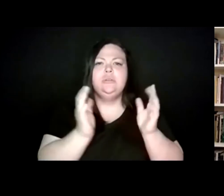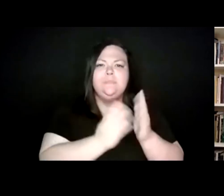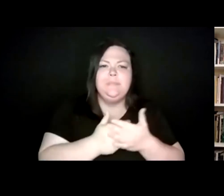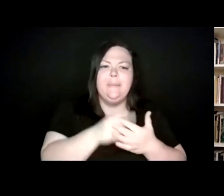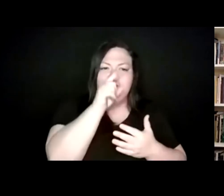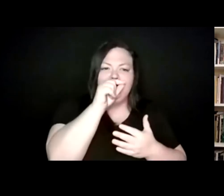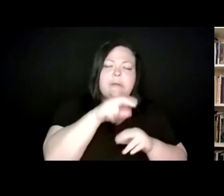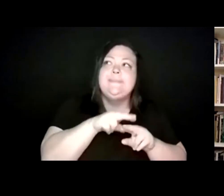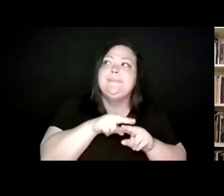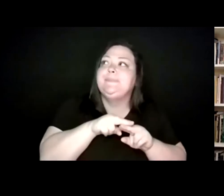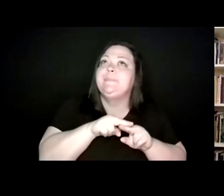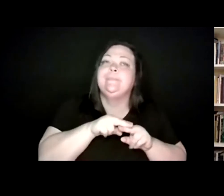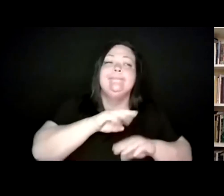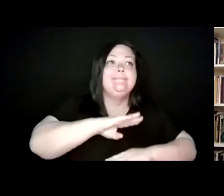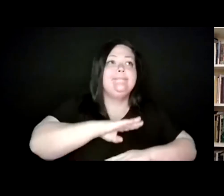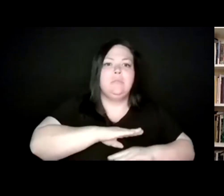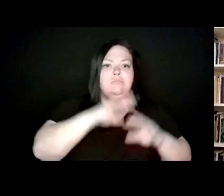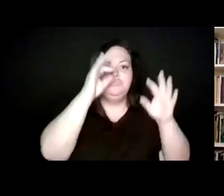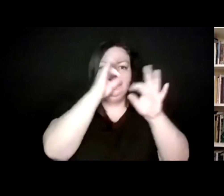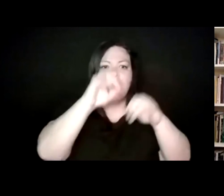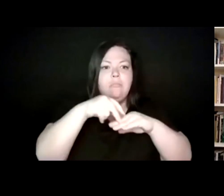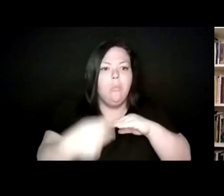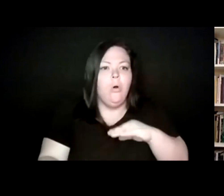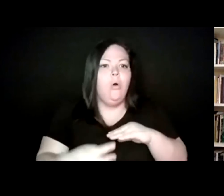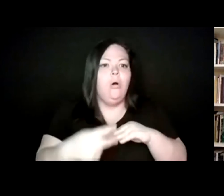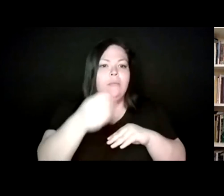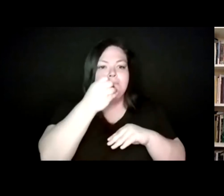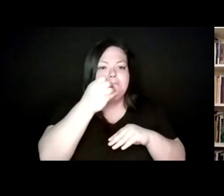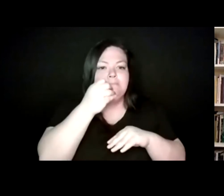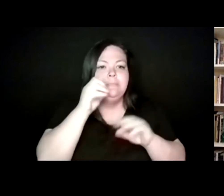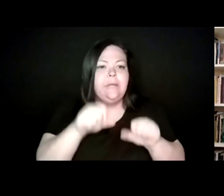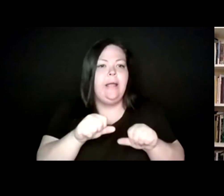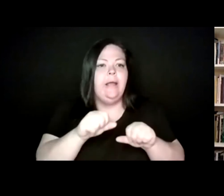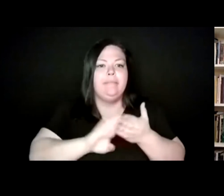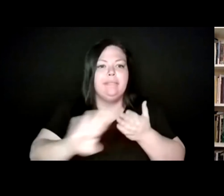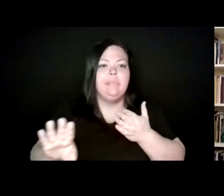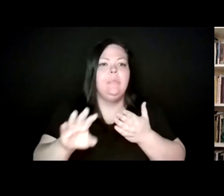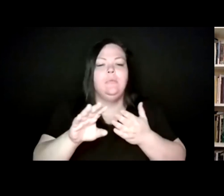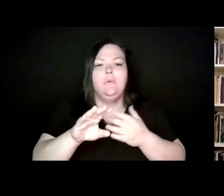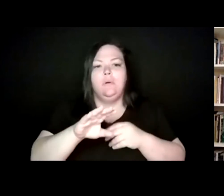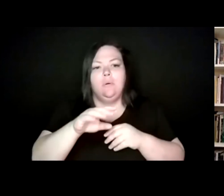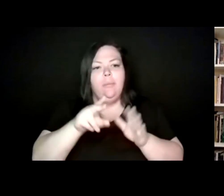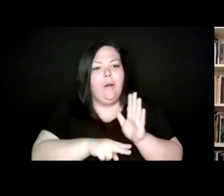has no awareness it can/ fall, be nursed or gassed,/ be kicked to the side or buried,/ only knows the ache/